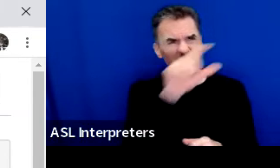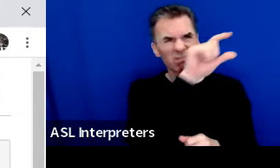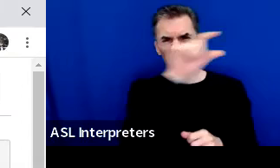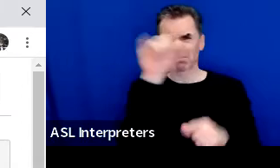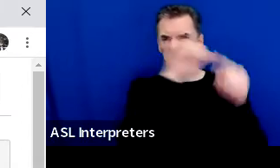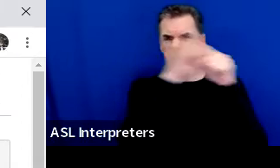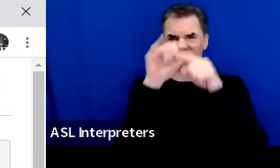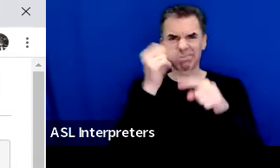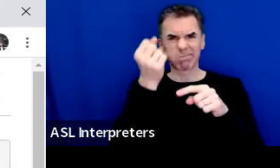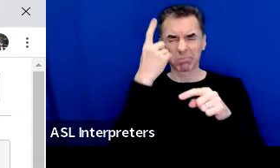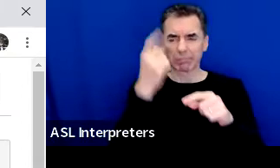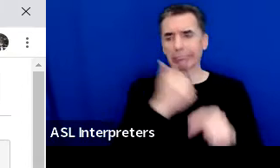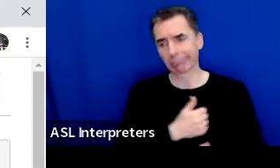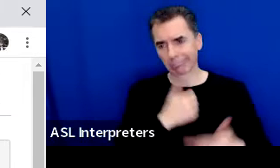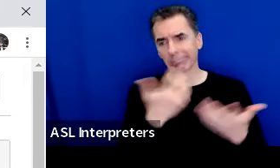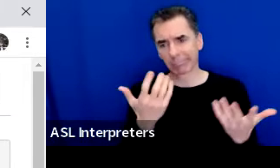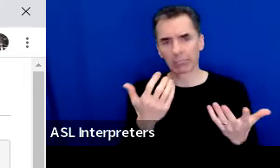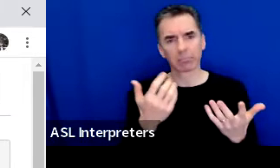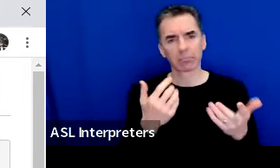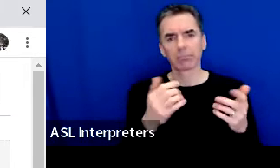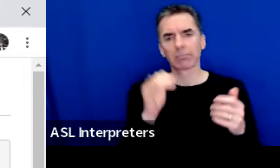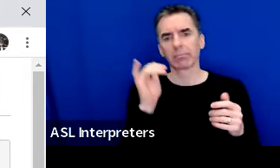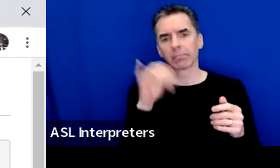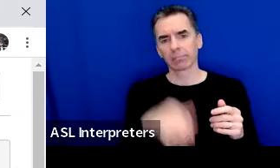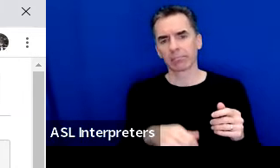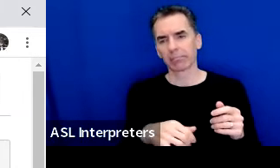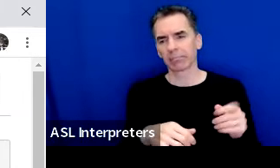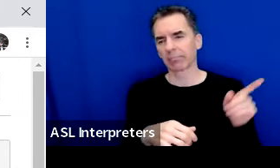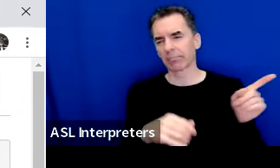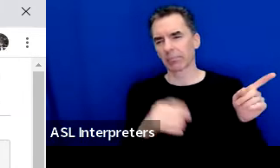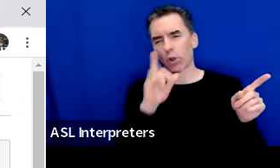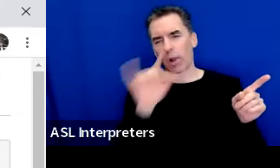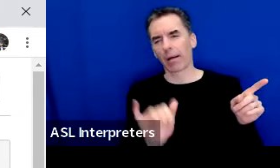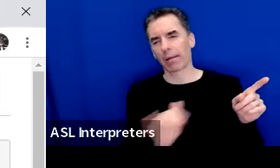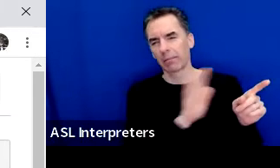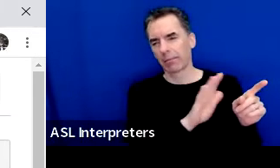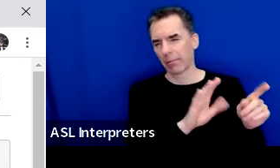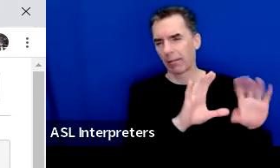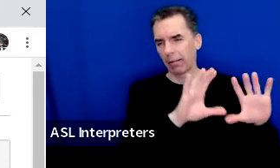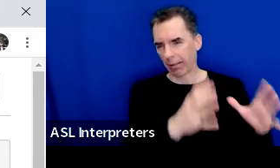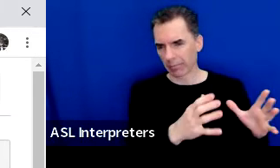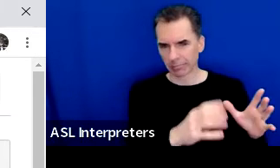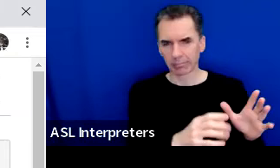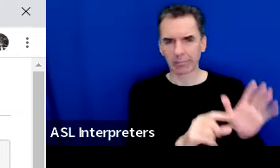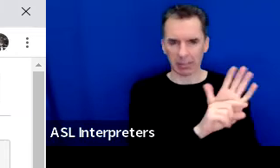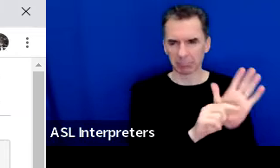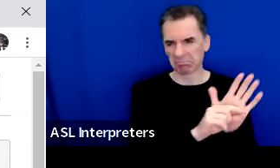but there's a standard thing that everyone does in the stats class. And for the students, this is what they're going to see.